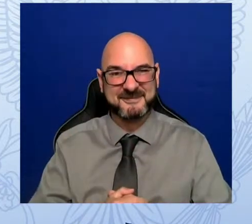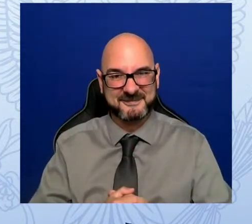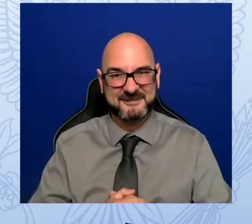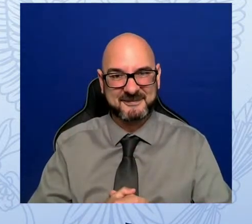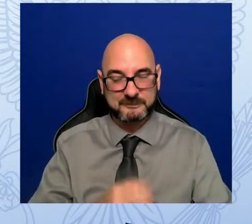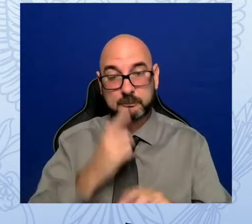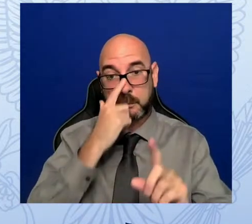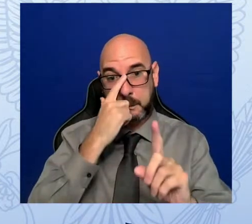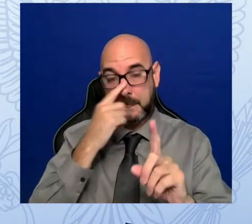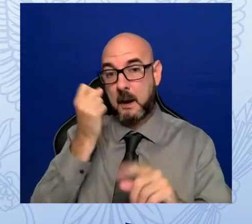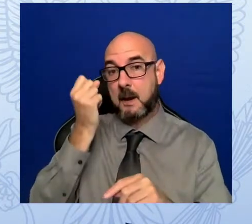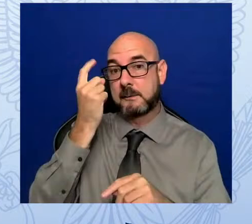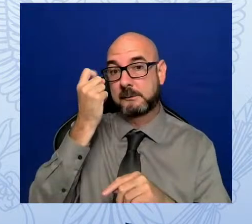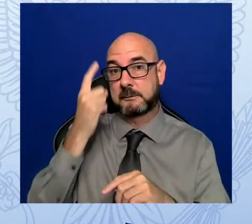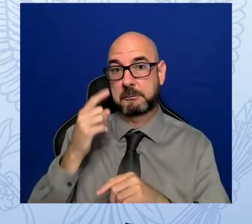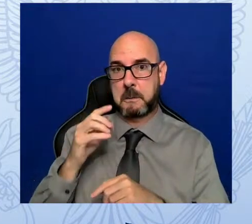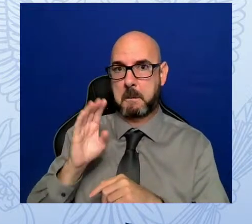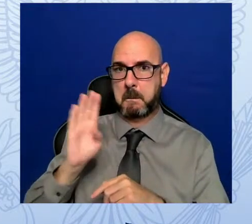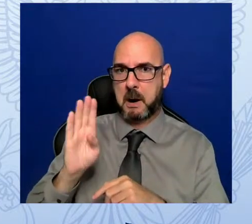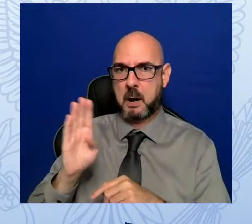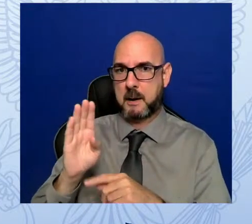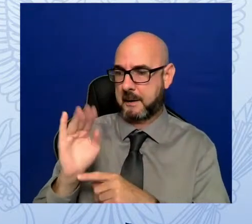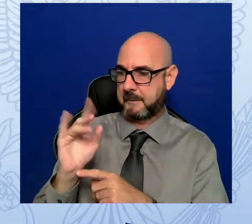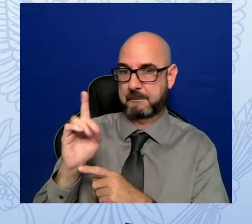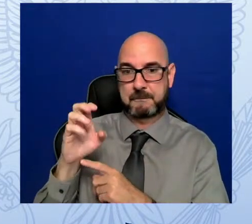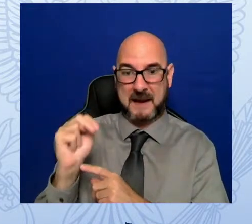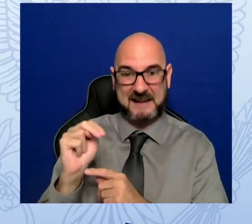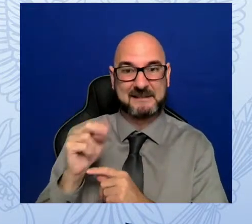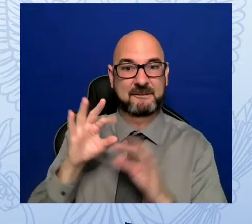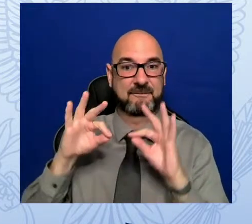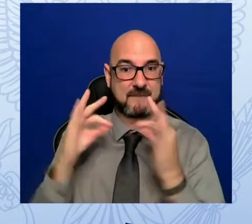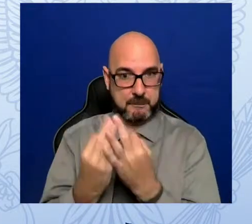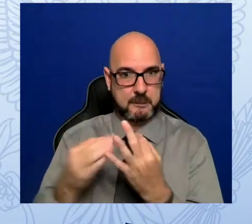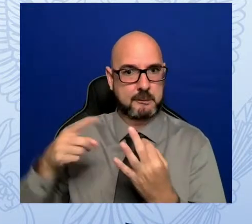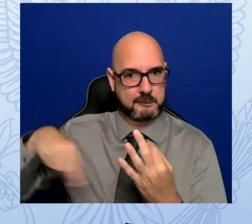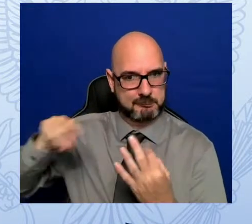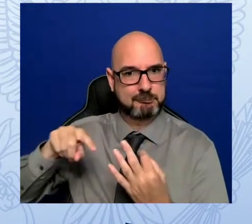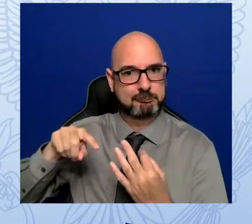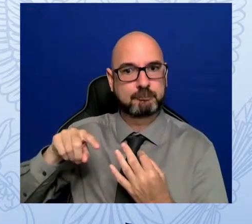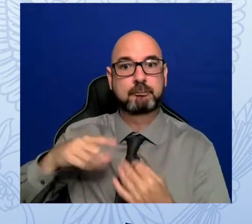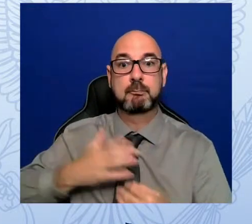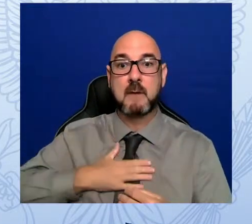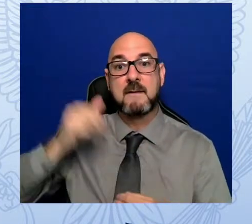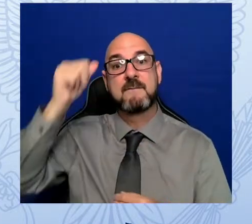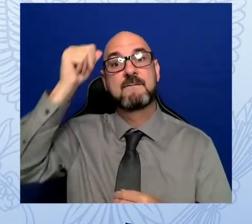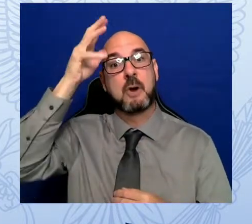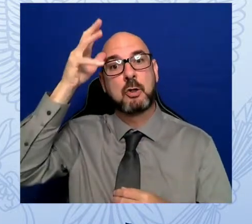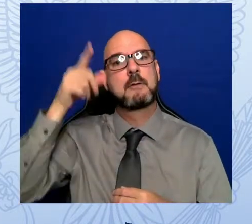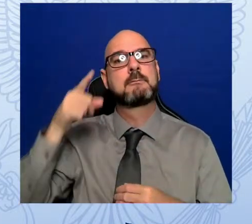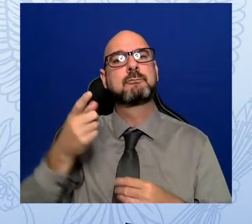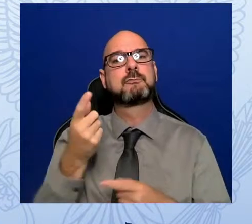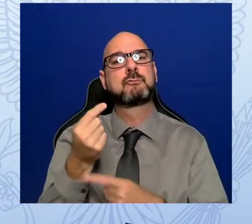My father was a Navy, single -- single men -- signalman in World War II,